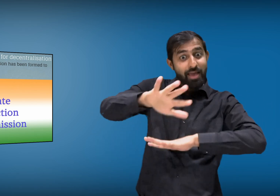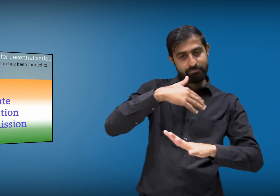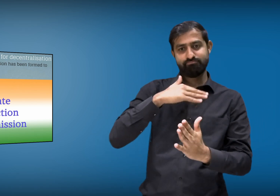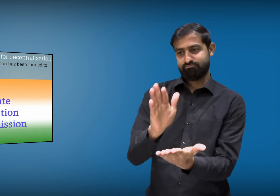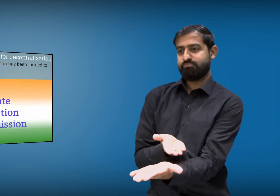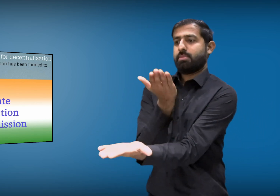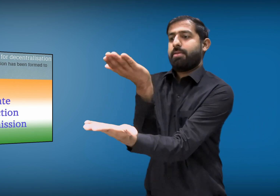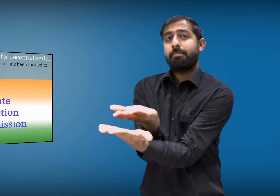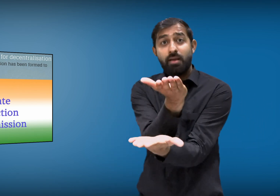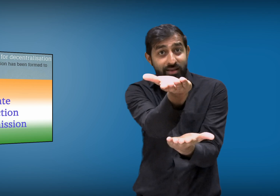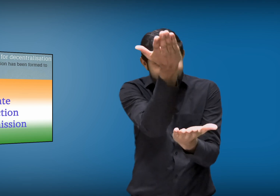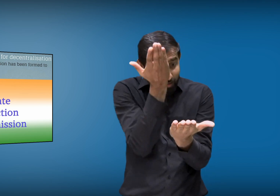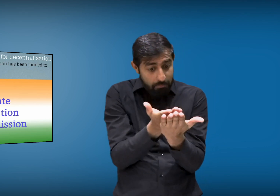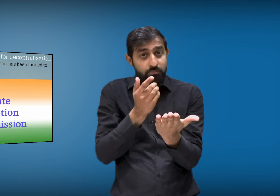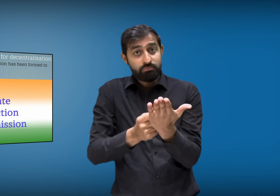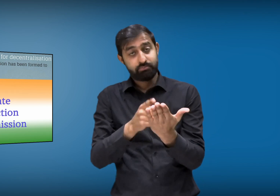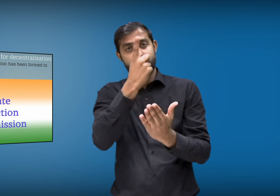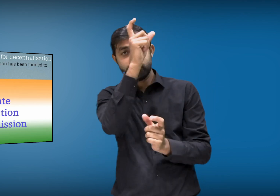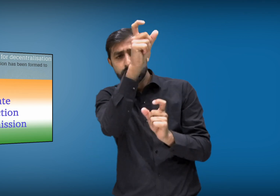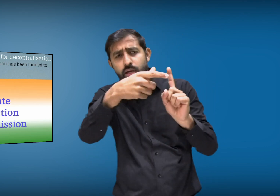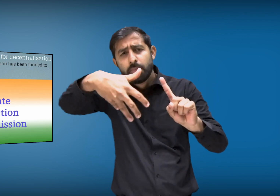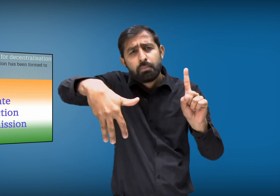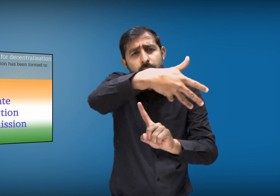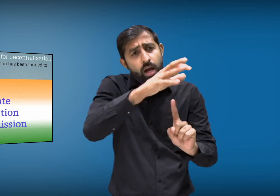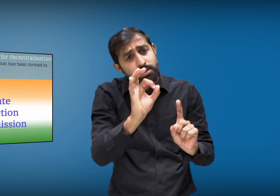they need to submit the application to the State Election Commission.